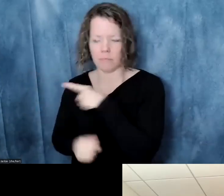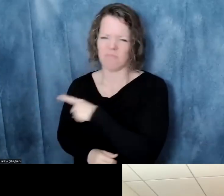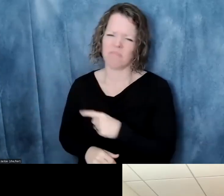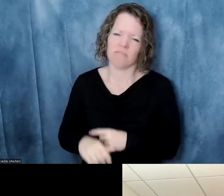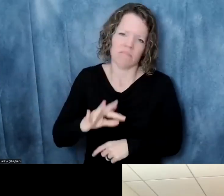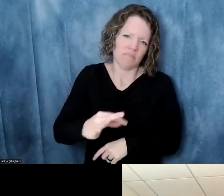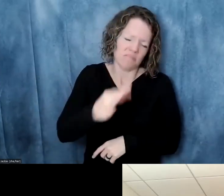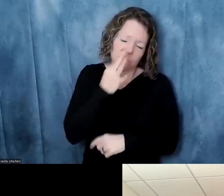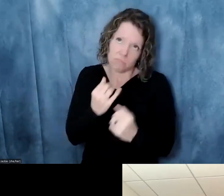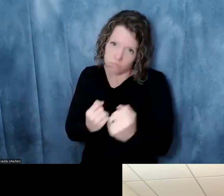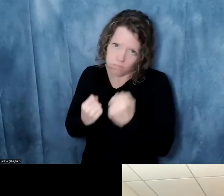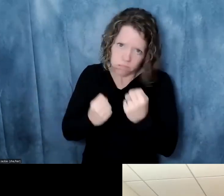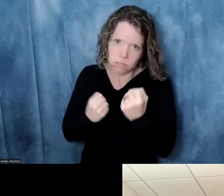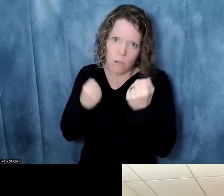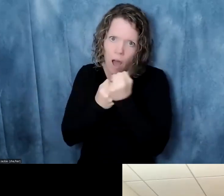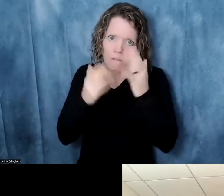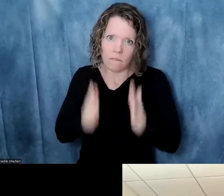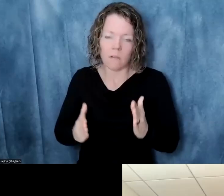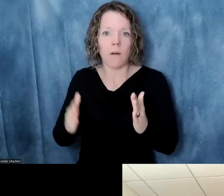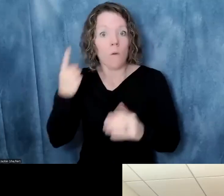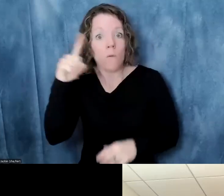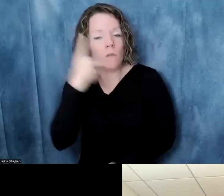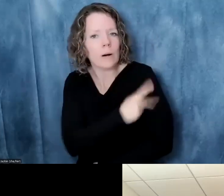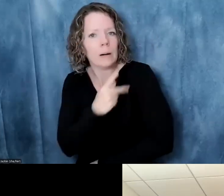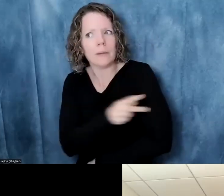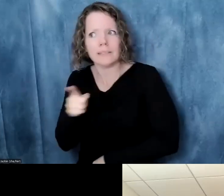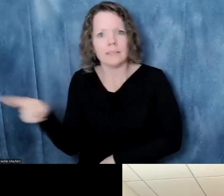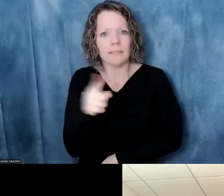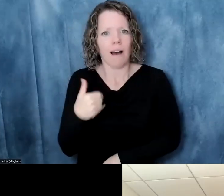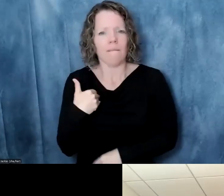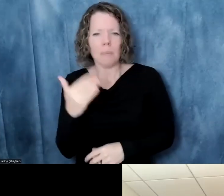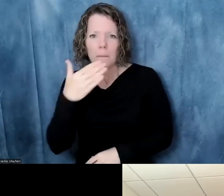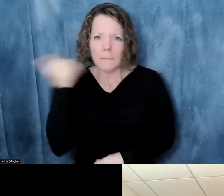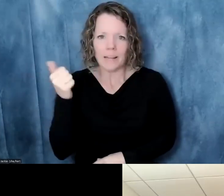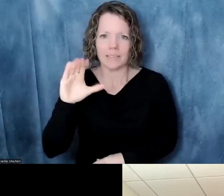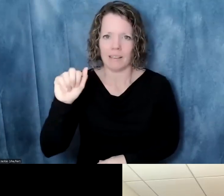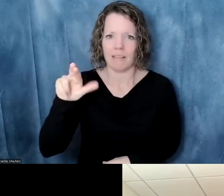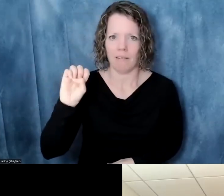offered optimal care. Her research and mentorship have contributed to improving the care for